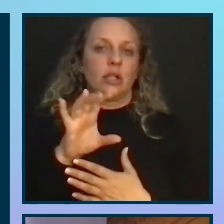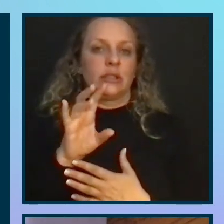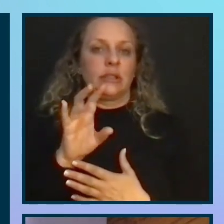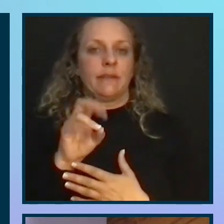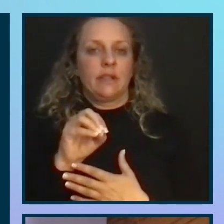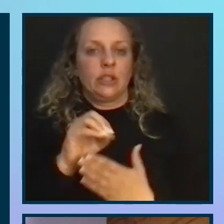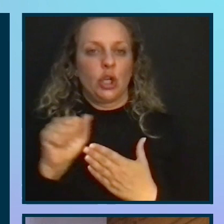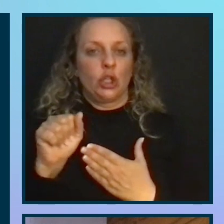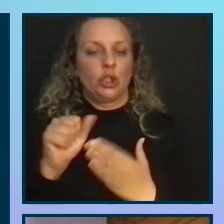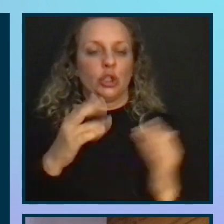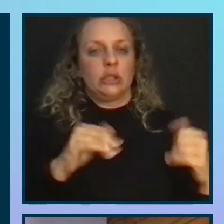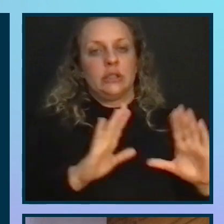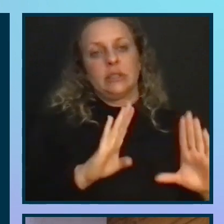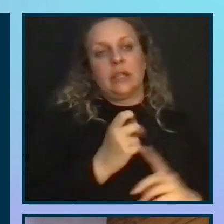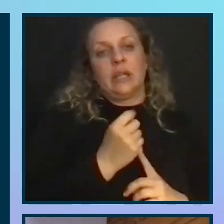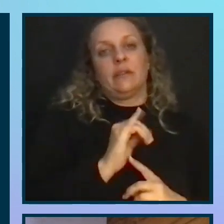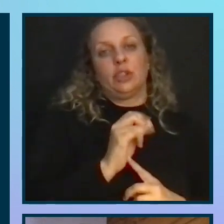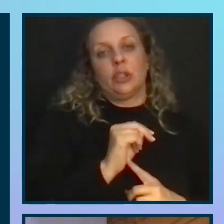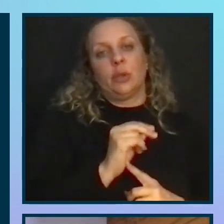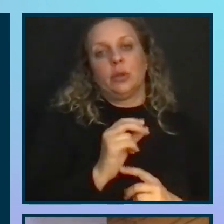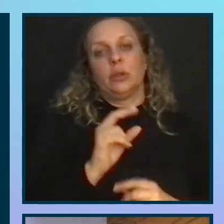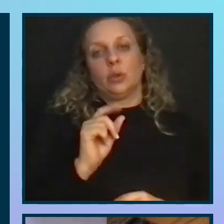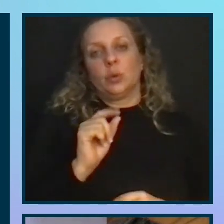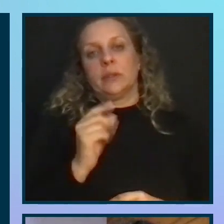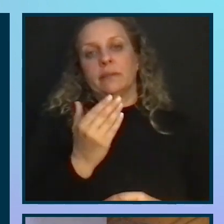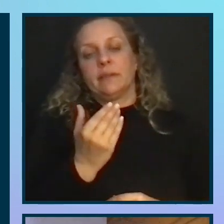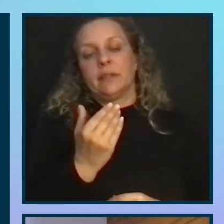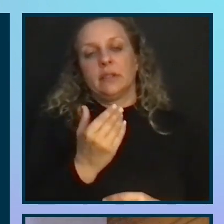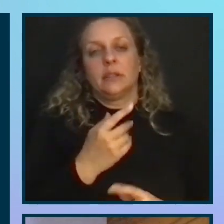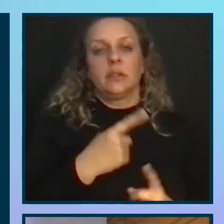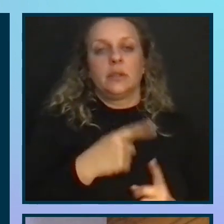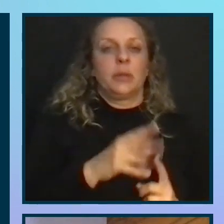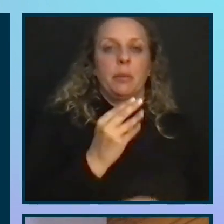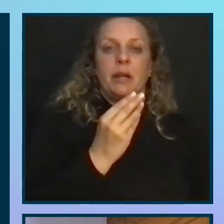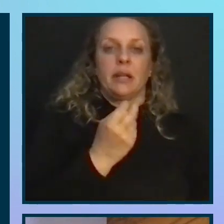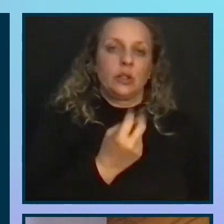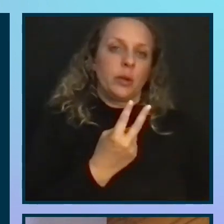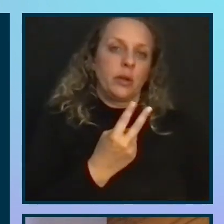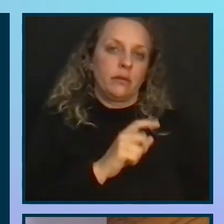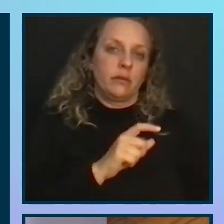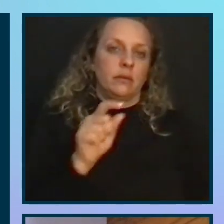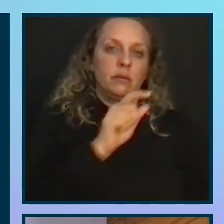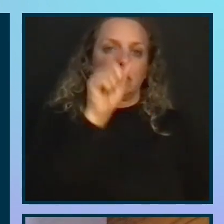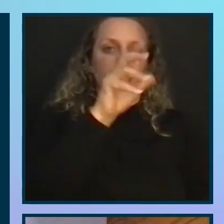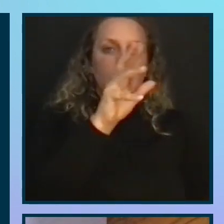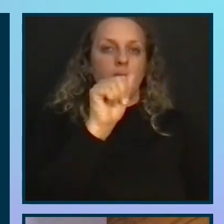The Sunday 11th of January, 2015, plus Monday the 12th of American Express, heading.